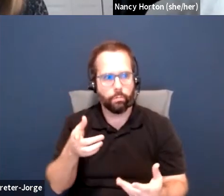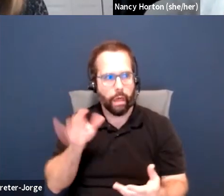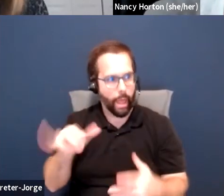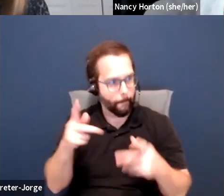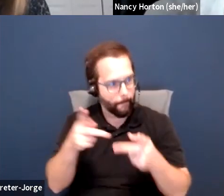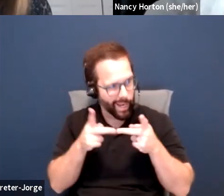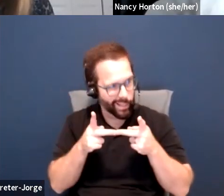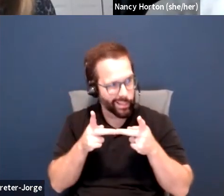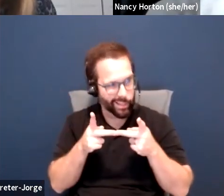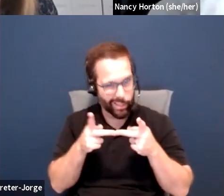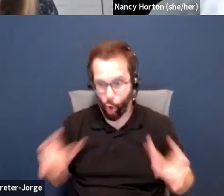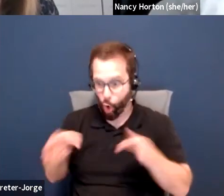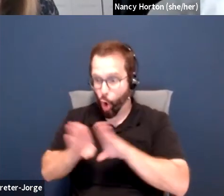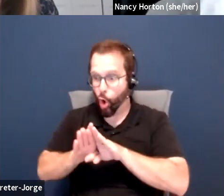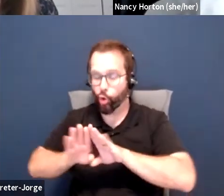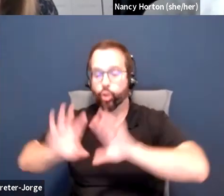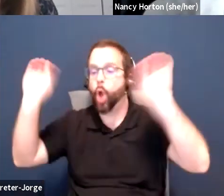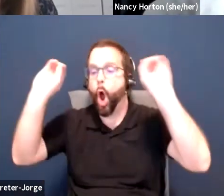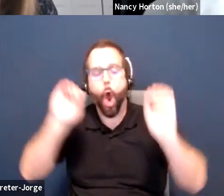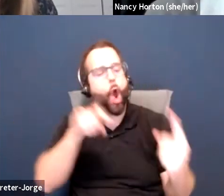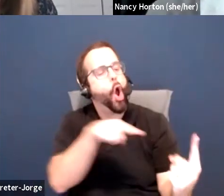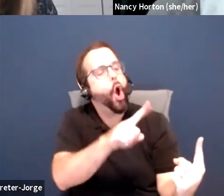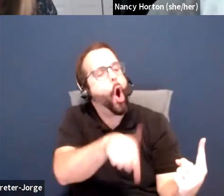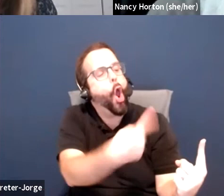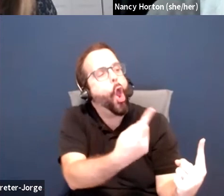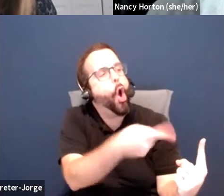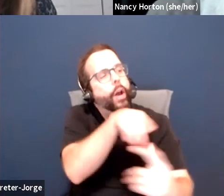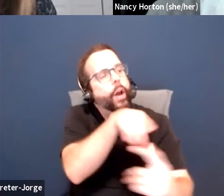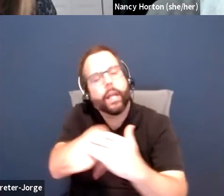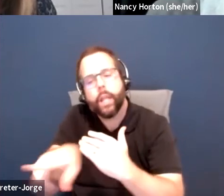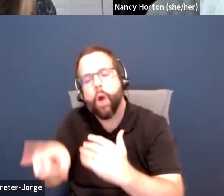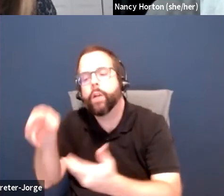grocery store or a shop or something that is not a place that you go by appointments to just close the place